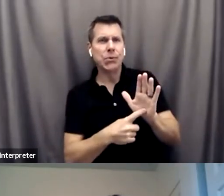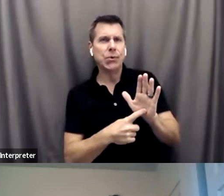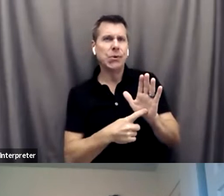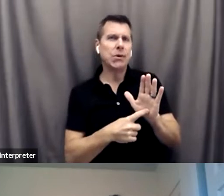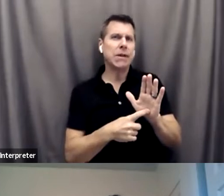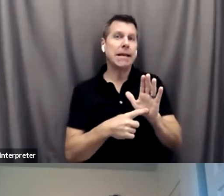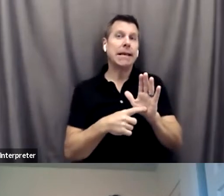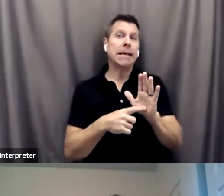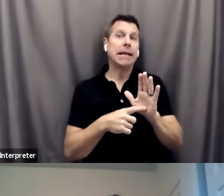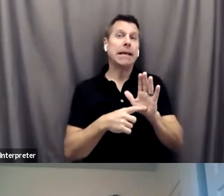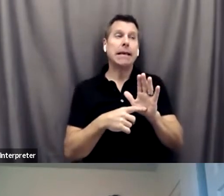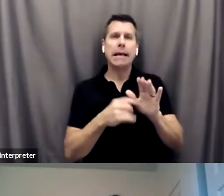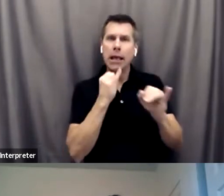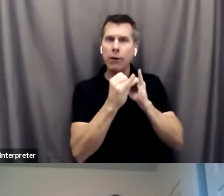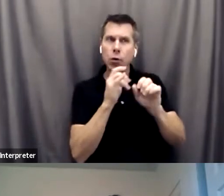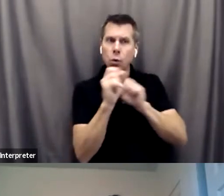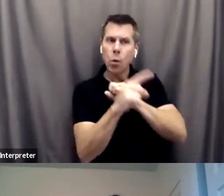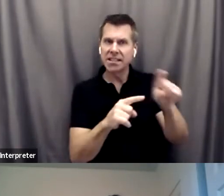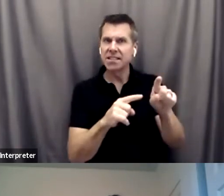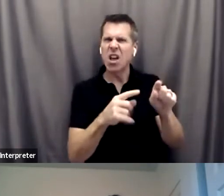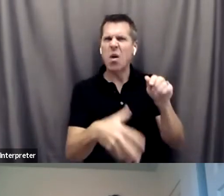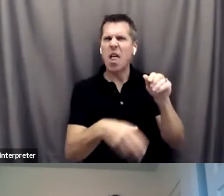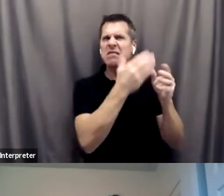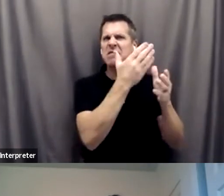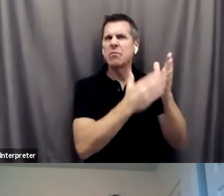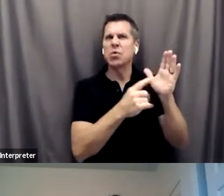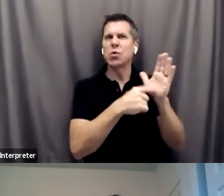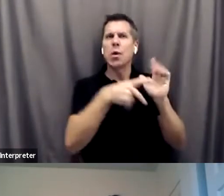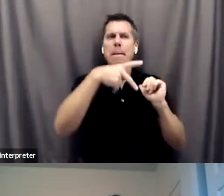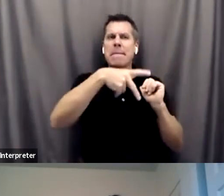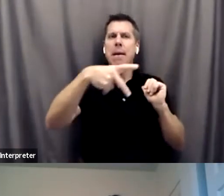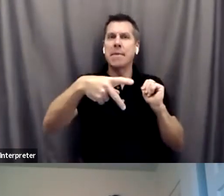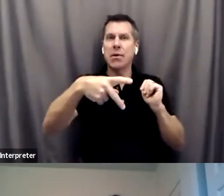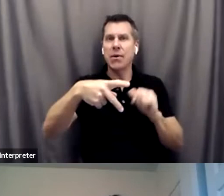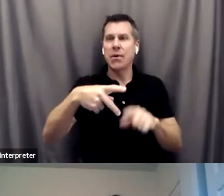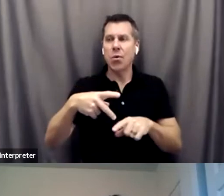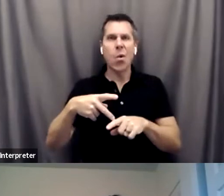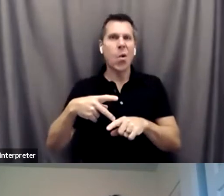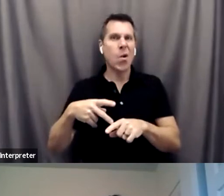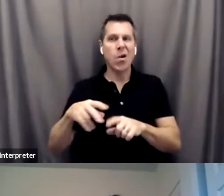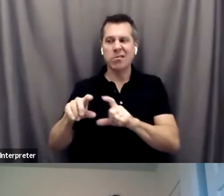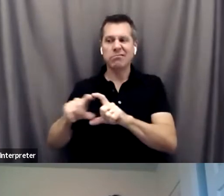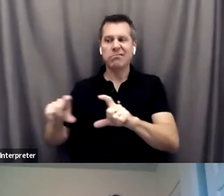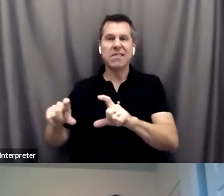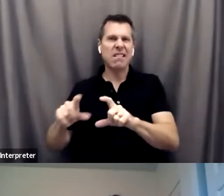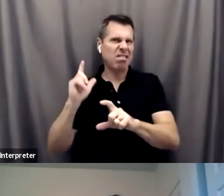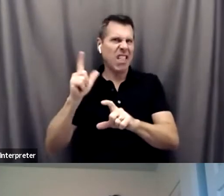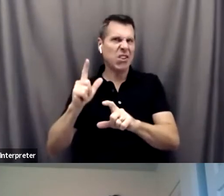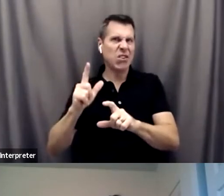glad to add them to the PowerPoint. And however, they're distributing the PowerPoint to attendees later on. There'll be attached to that.